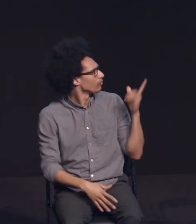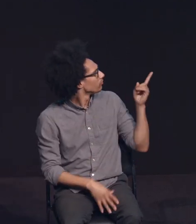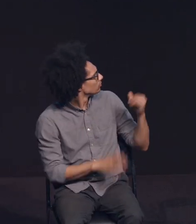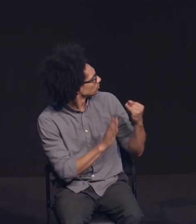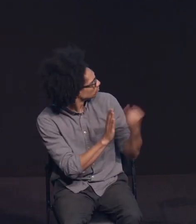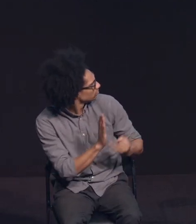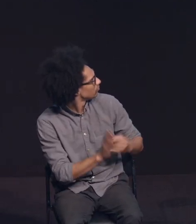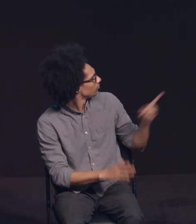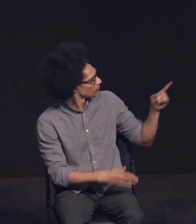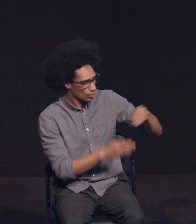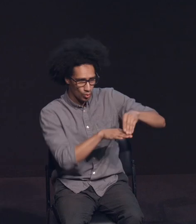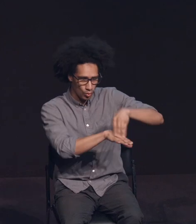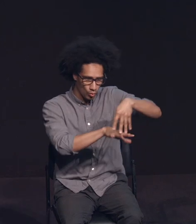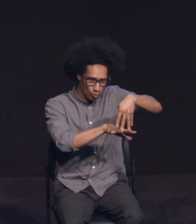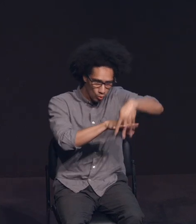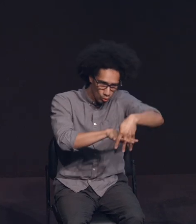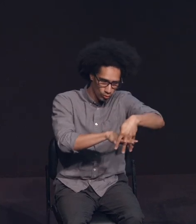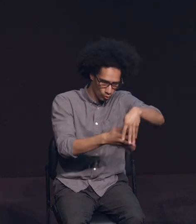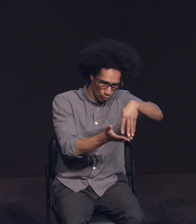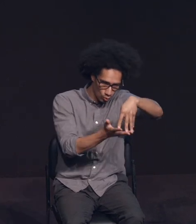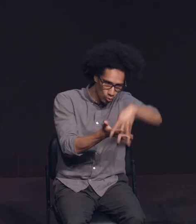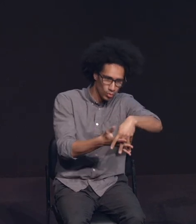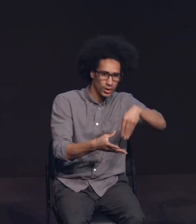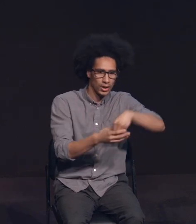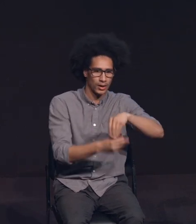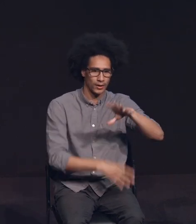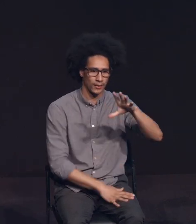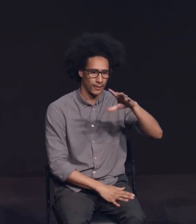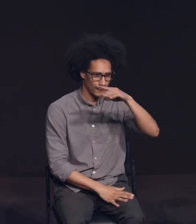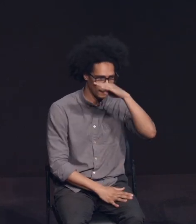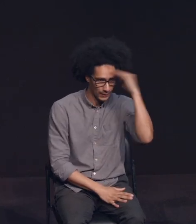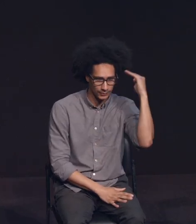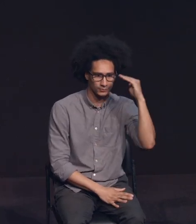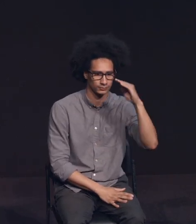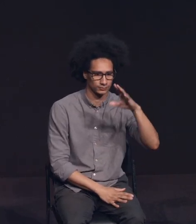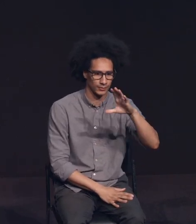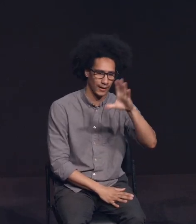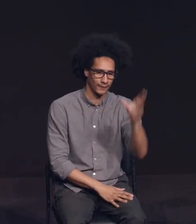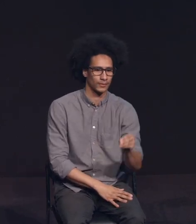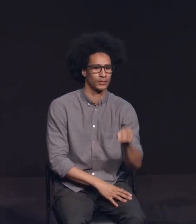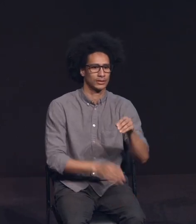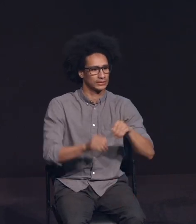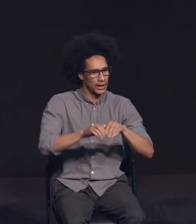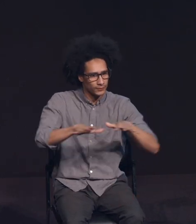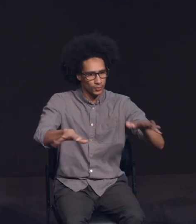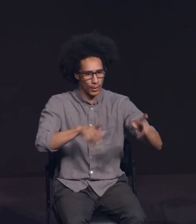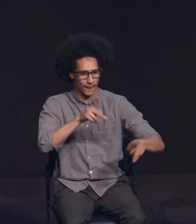African American folklore or-- not African American, but Afro-diasporic folklore.